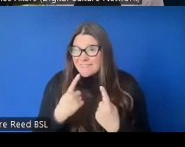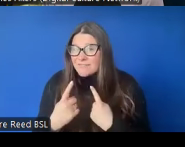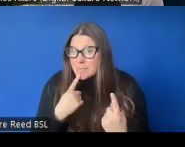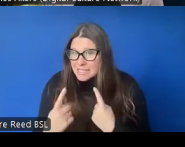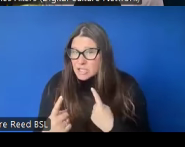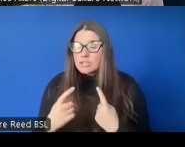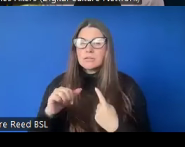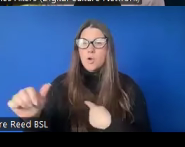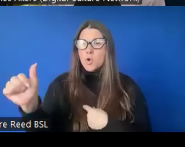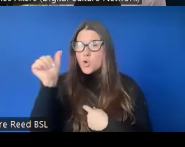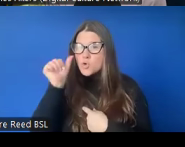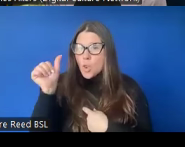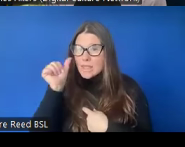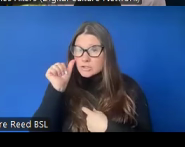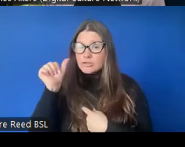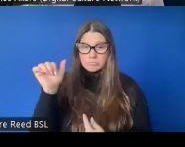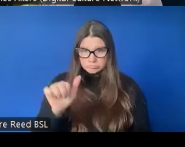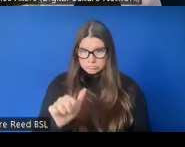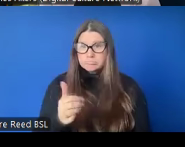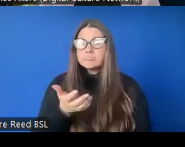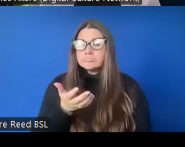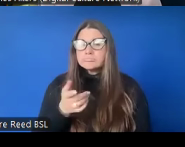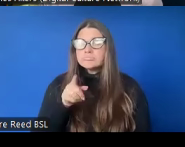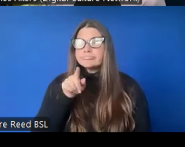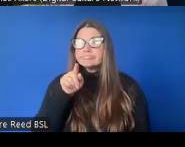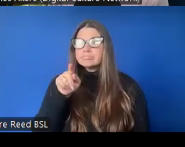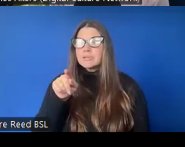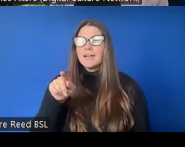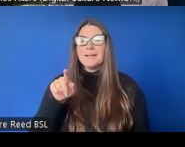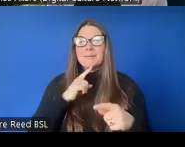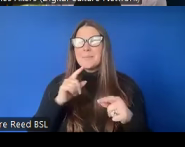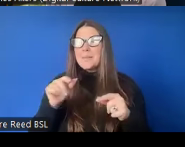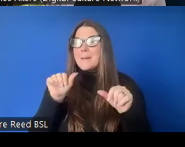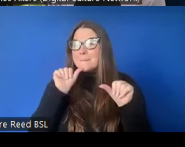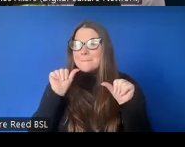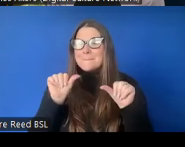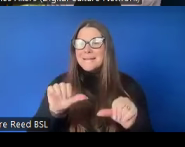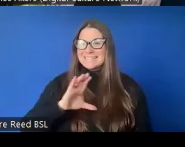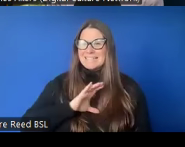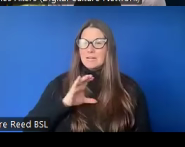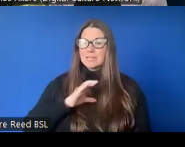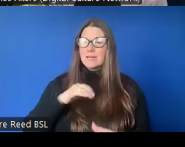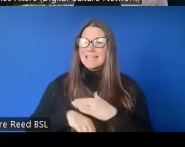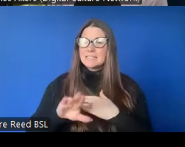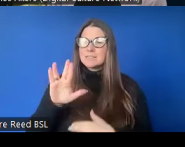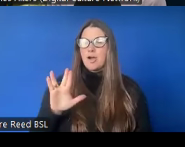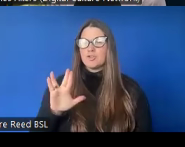"Knowledge," from Shona. "The best character in Star Trek," says Jack. [chuckles]